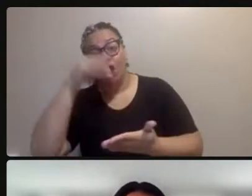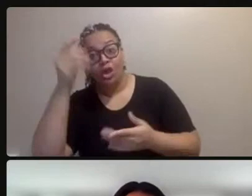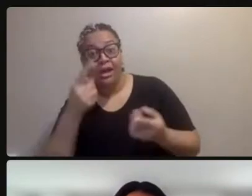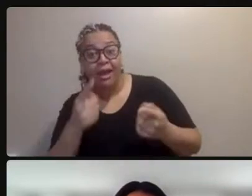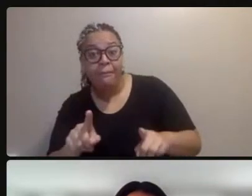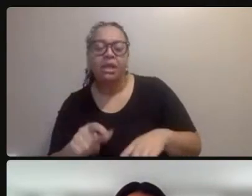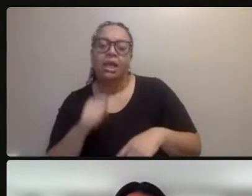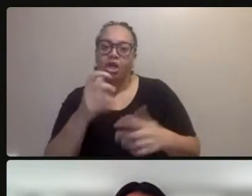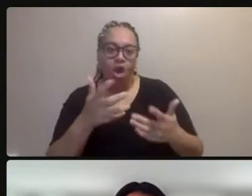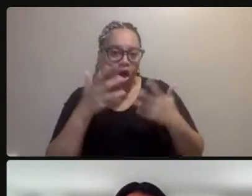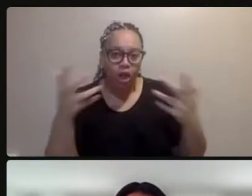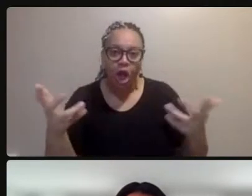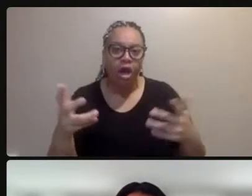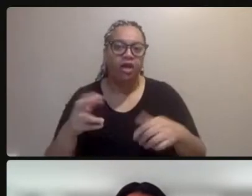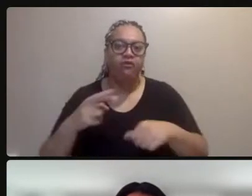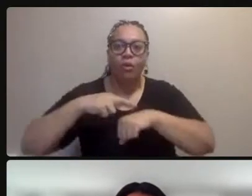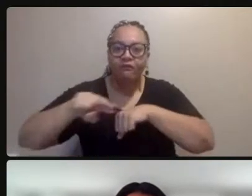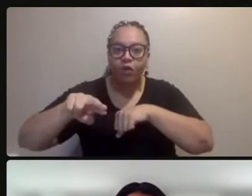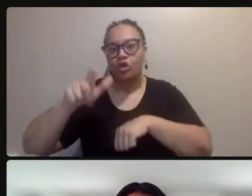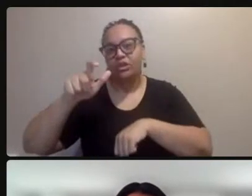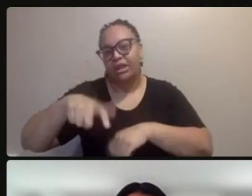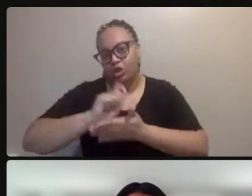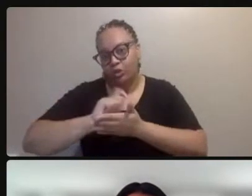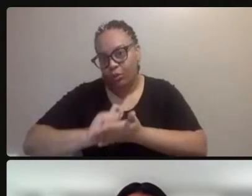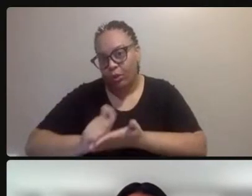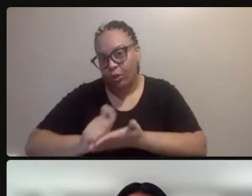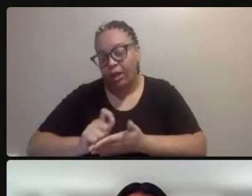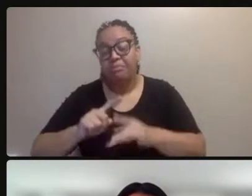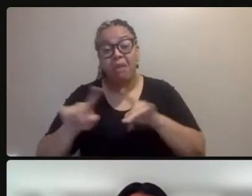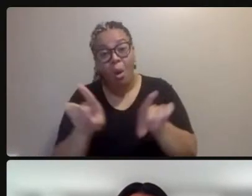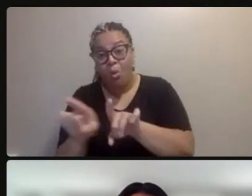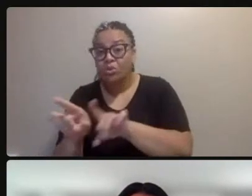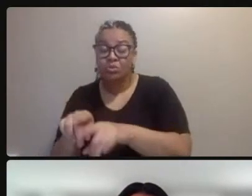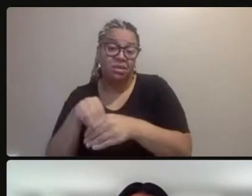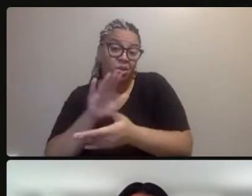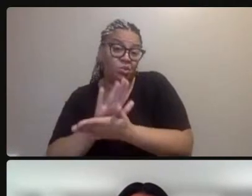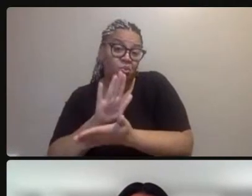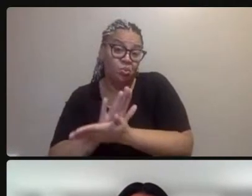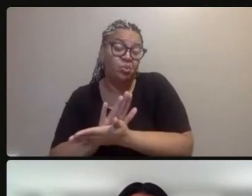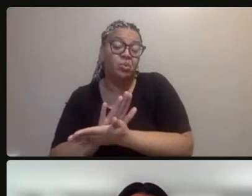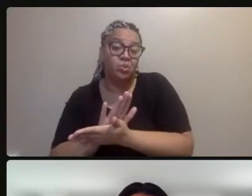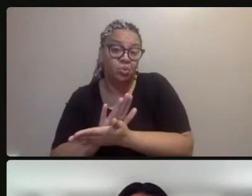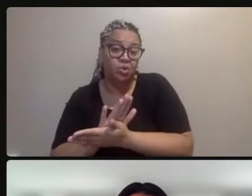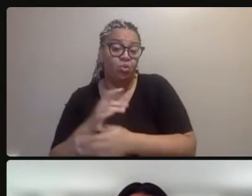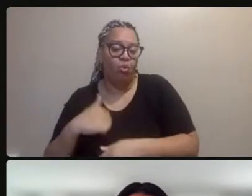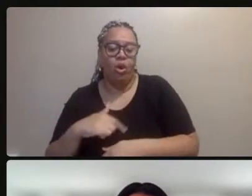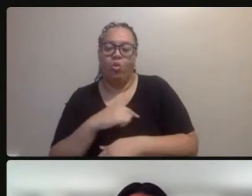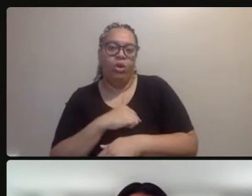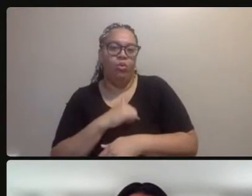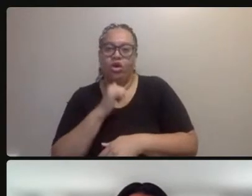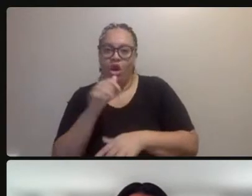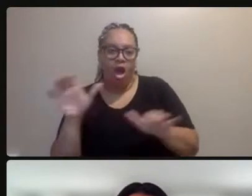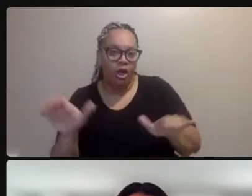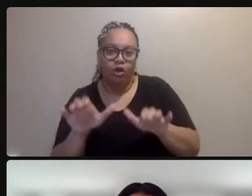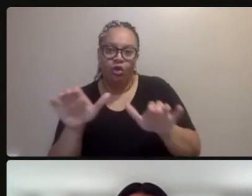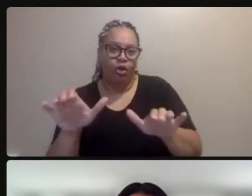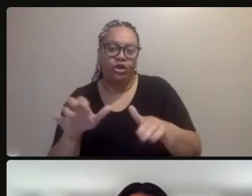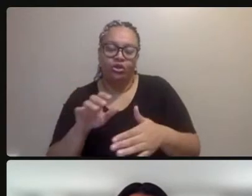STUDENTS WERE WELL MANAGED AND LOTS OF GOOD LEARNING WAS GOING